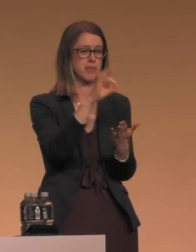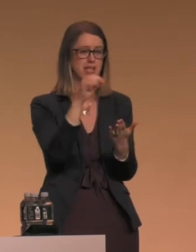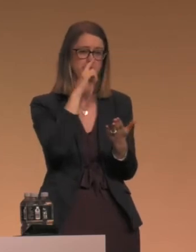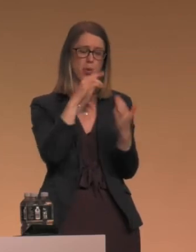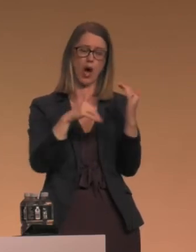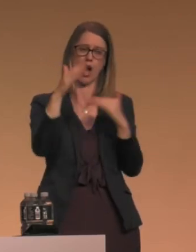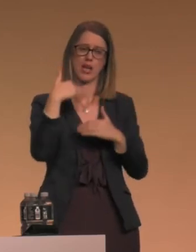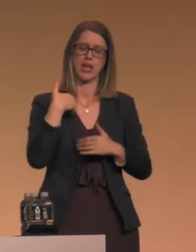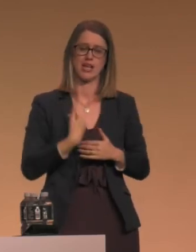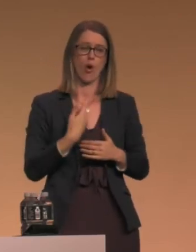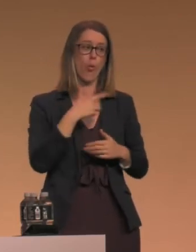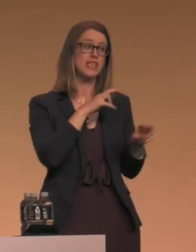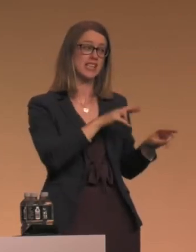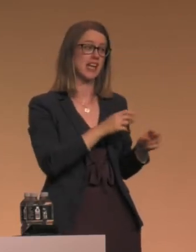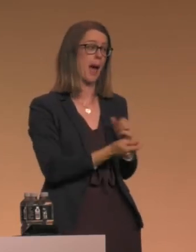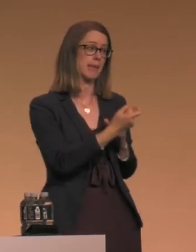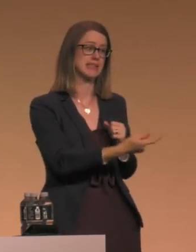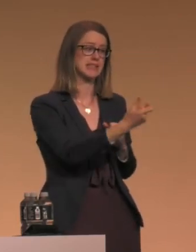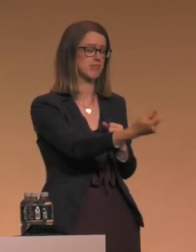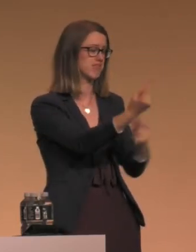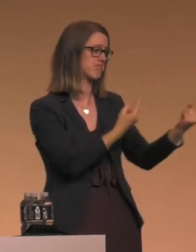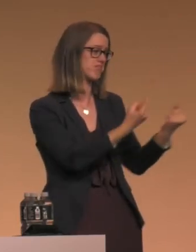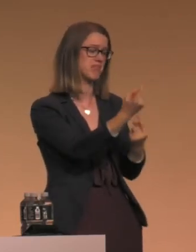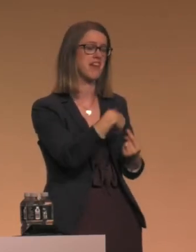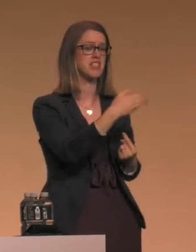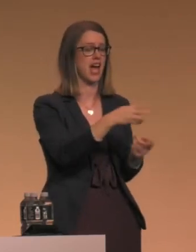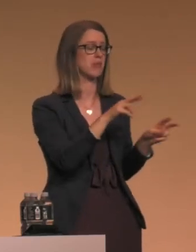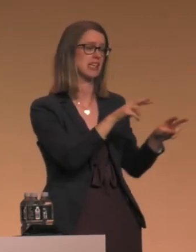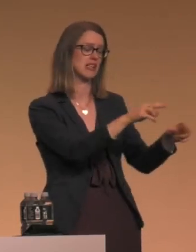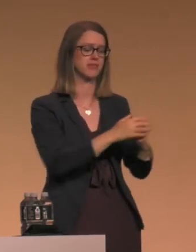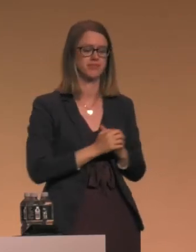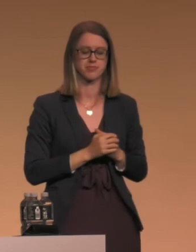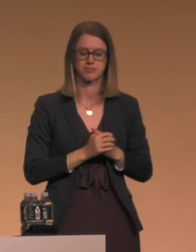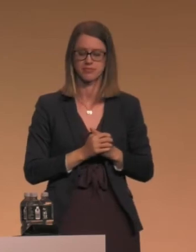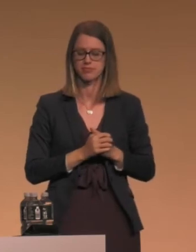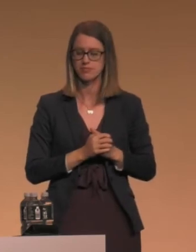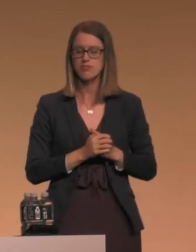We see that in our 30% we see every day. As much as we are the first port of call